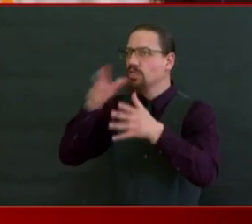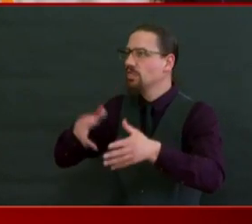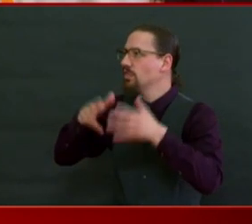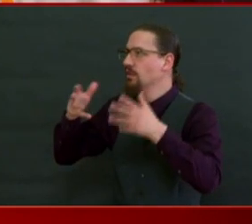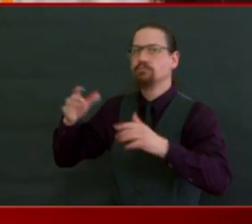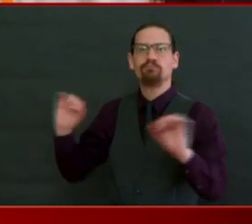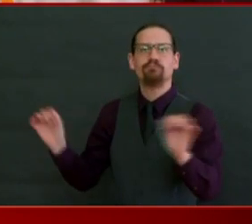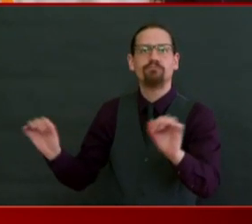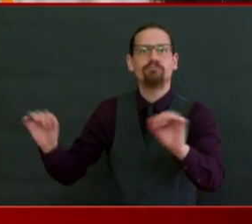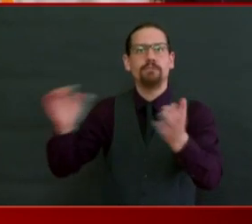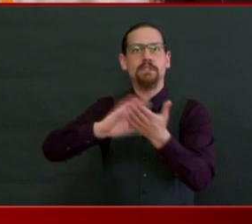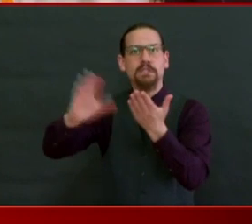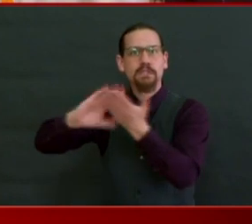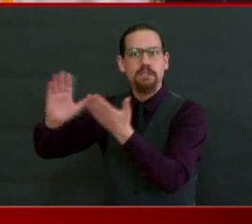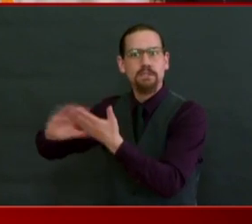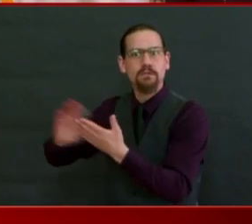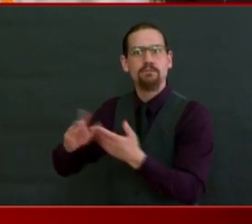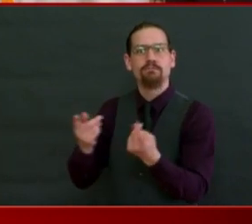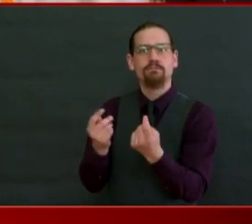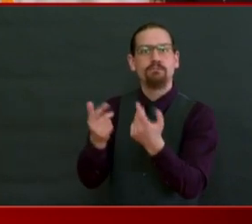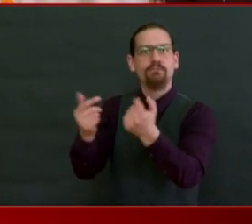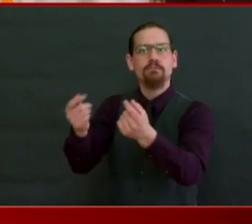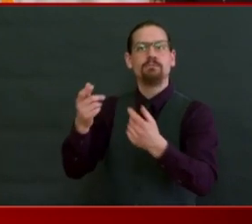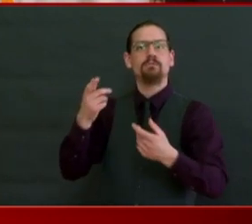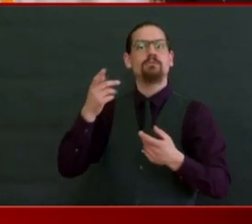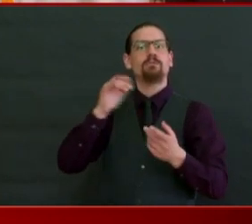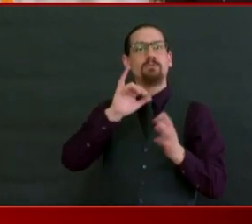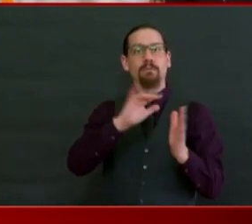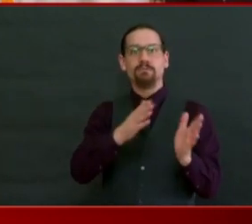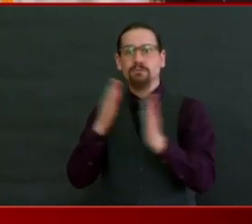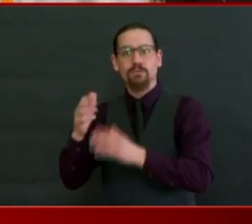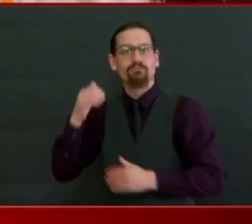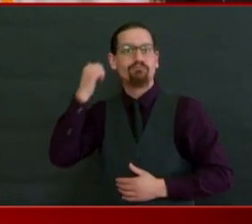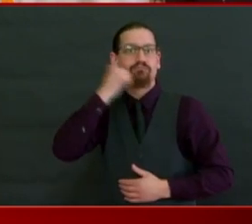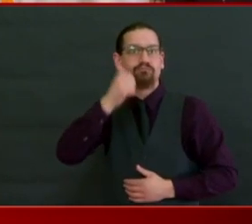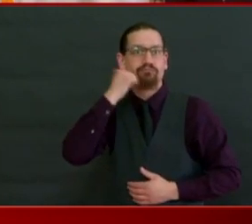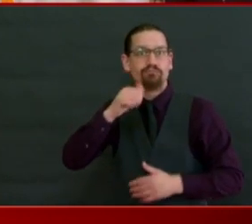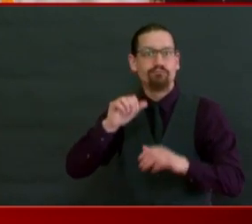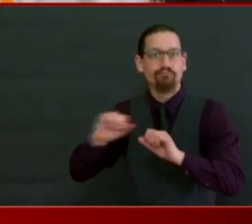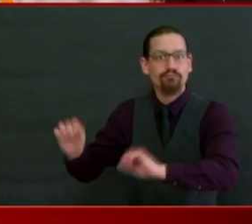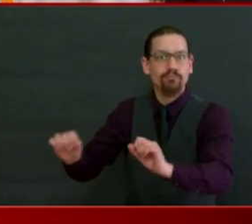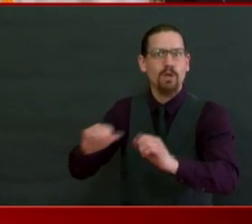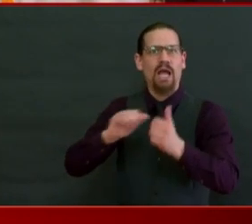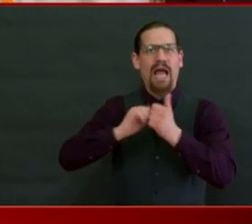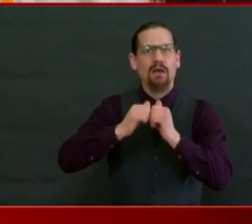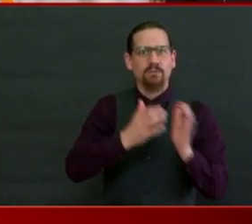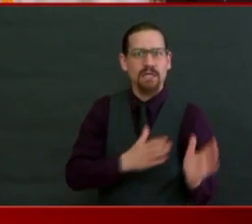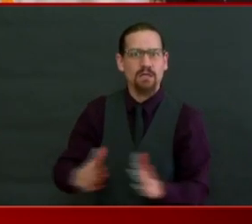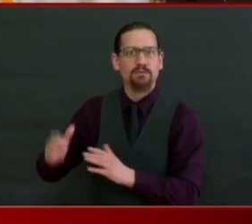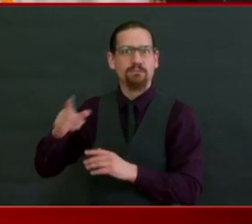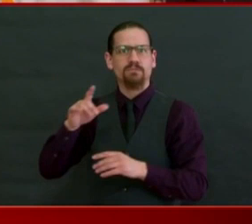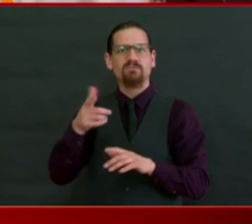THERE WILL HAVE TO BE A WHOLE NEW REGIMEN AROUND DAILY